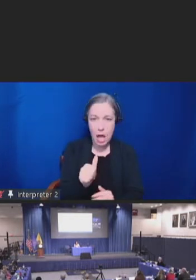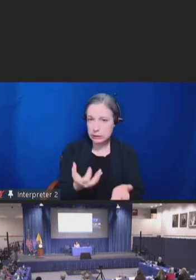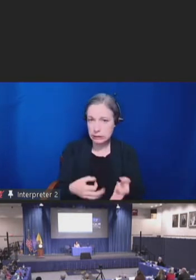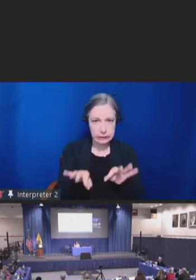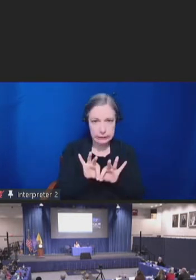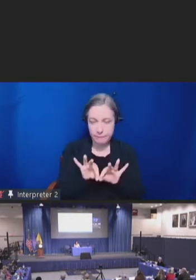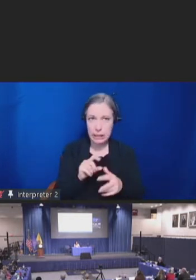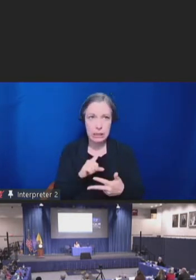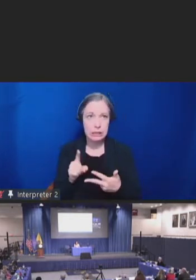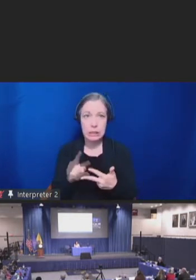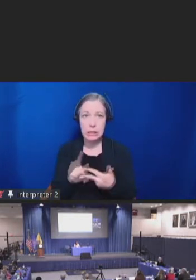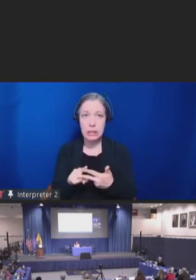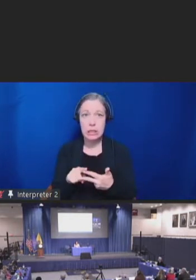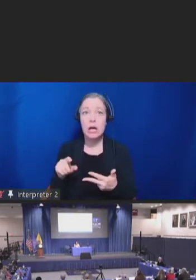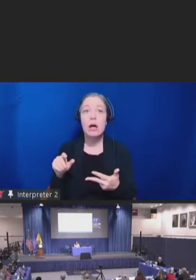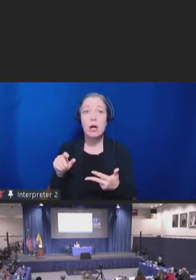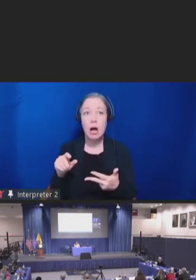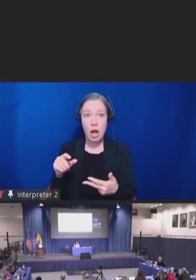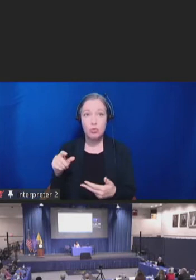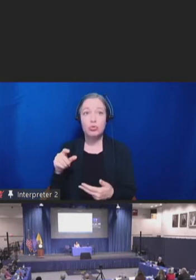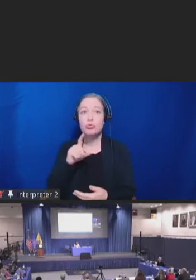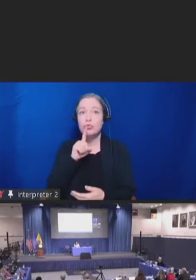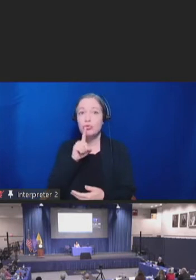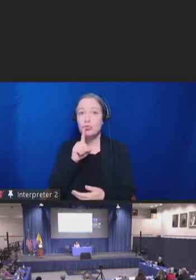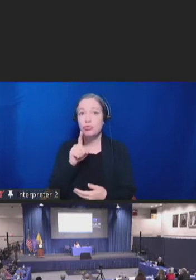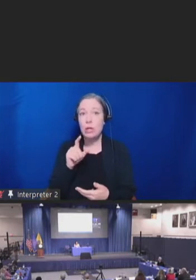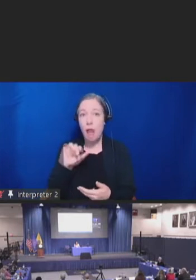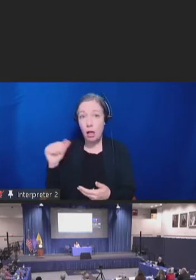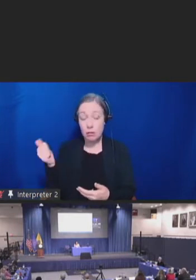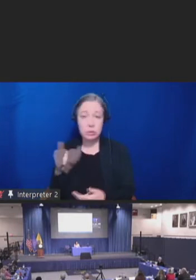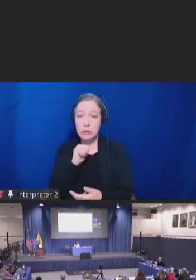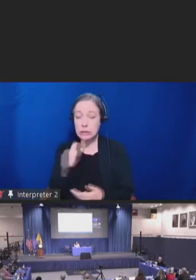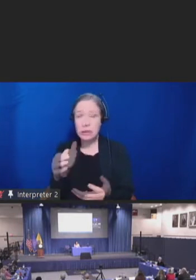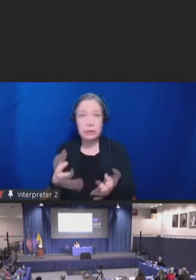And then cumulative vaccine aluminum was inversely associated with the outcome of type 1 diabetes